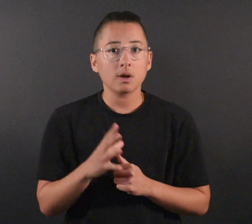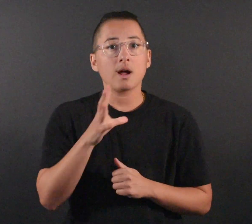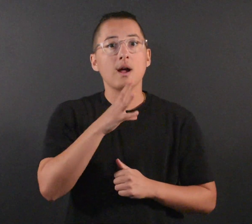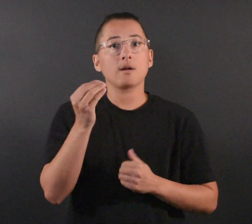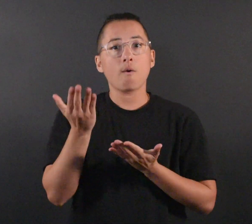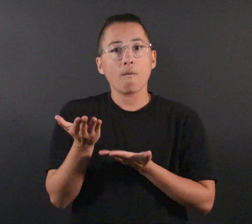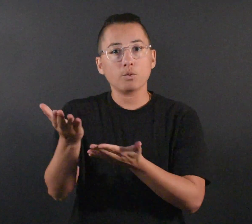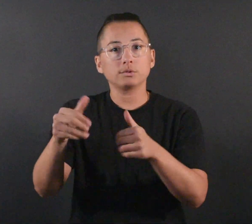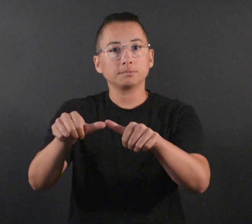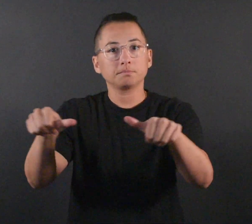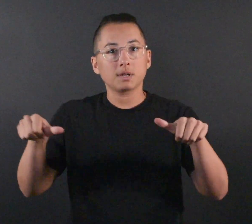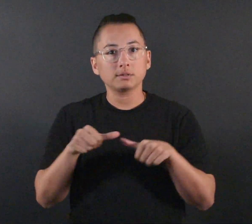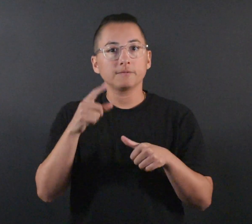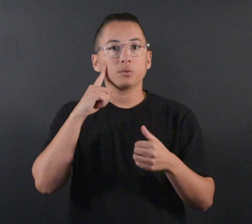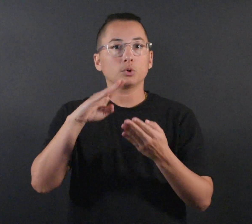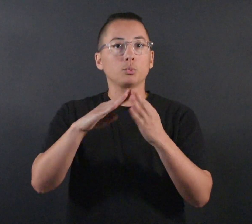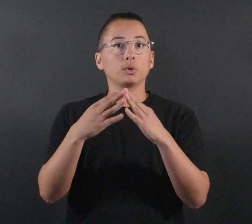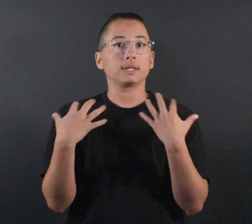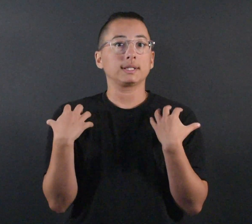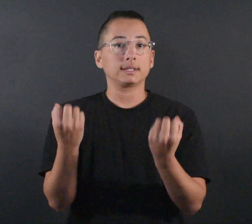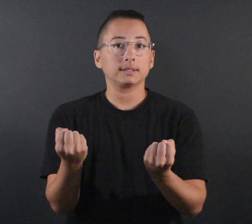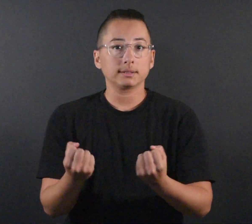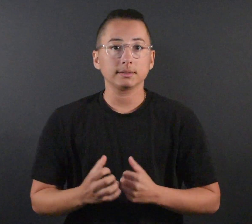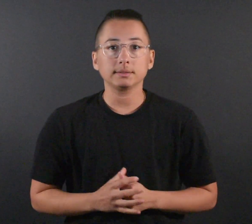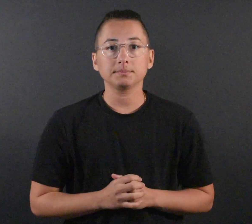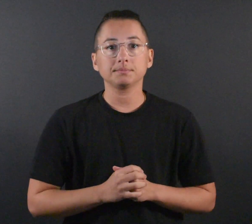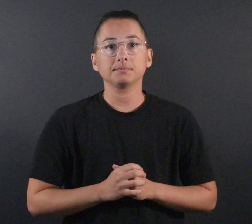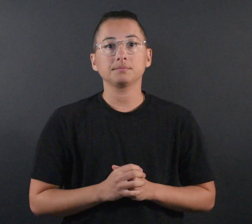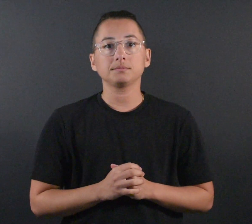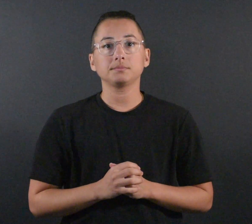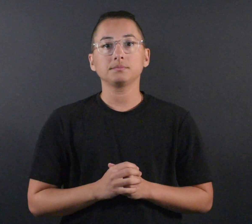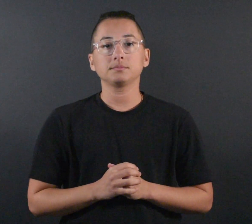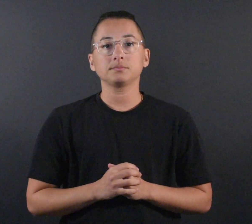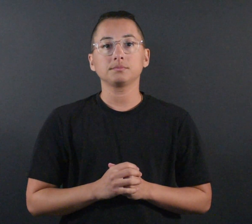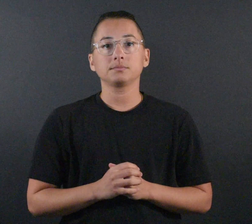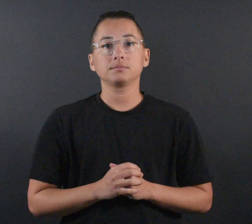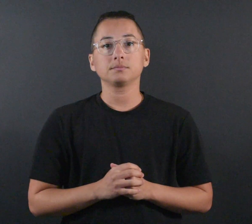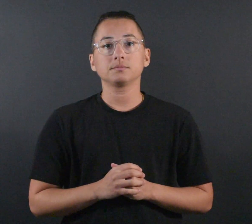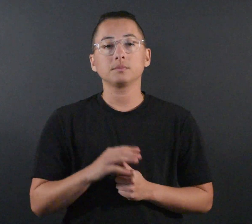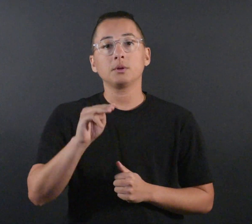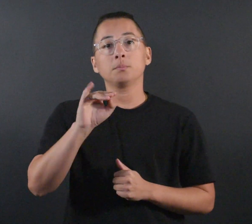create a space for remembrance of loved ones, and offer a space for community healing.